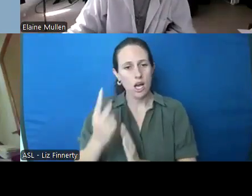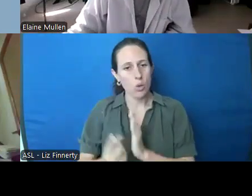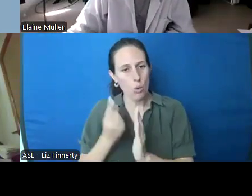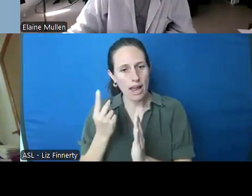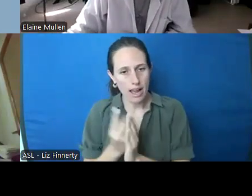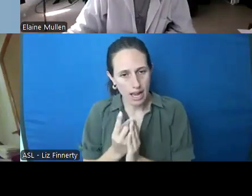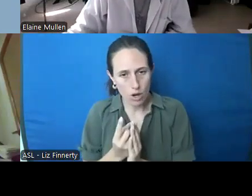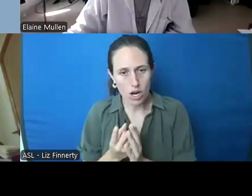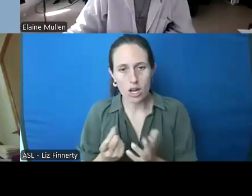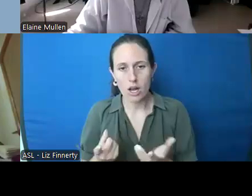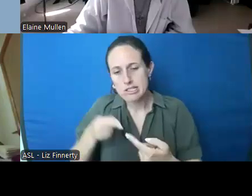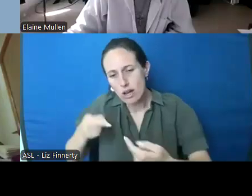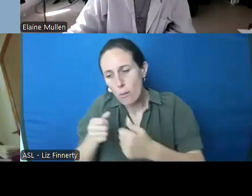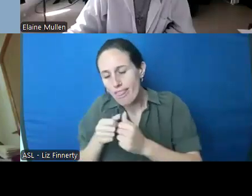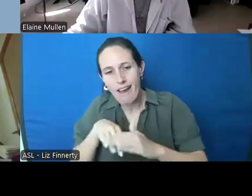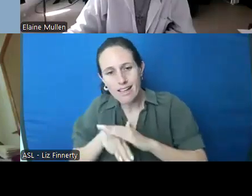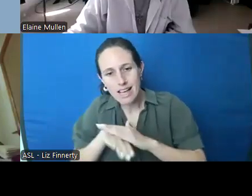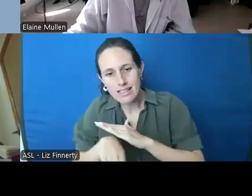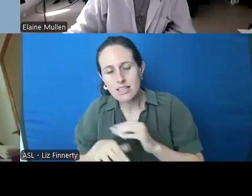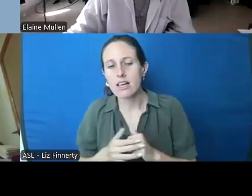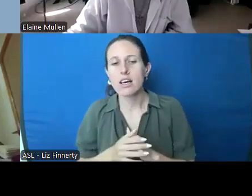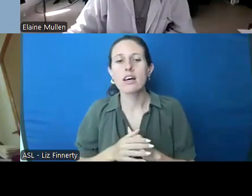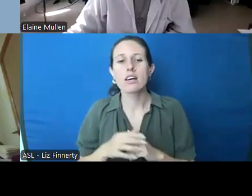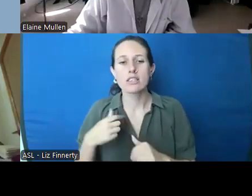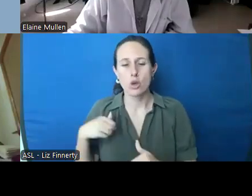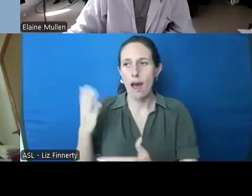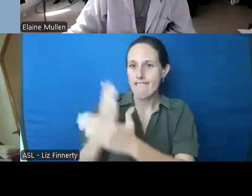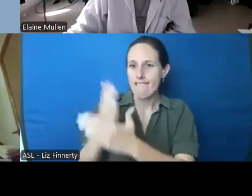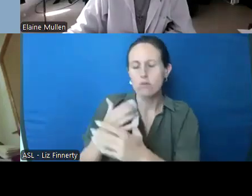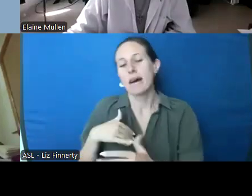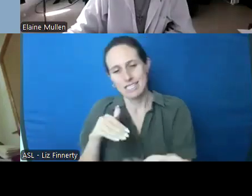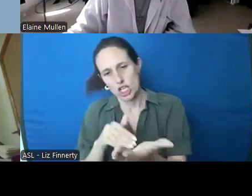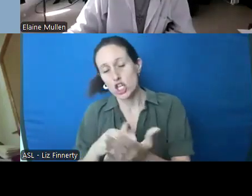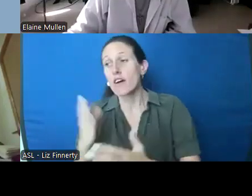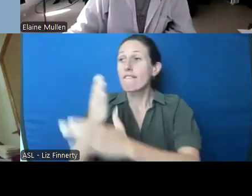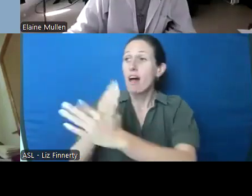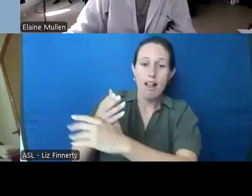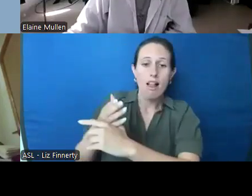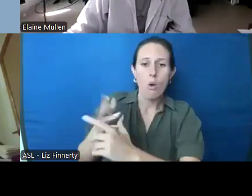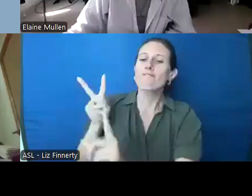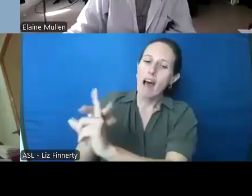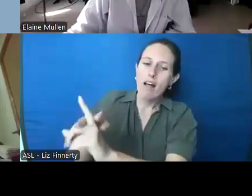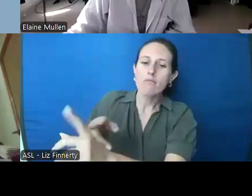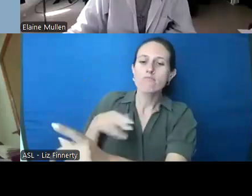completely lost access and so I had my doctor file a